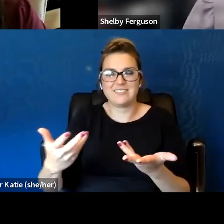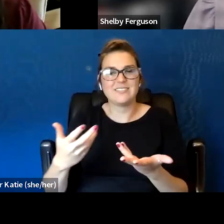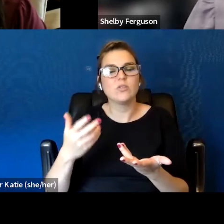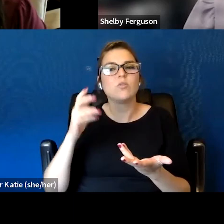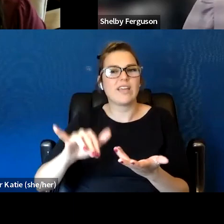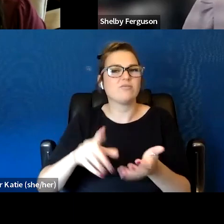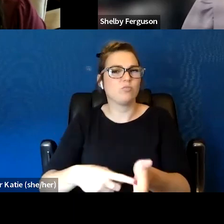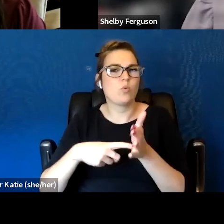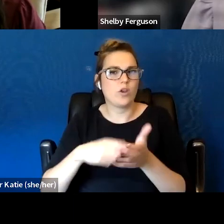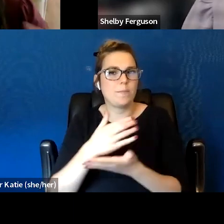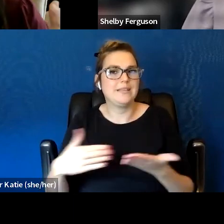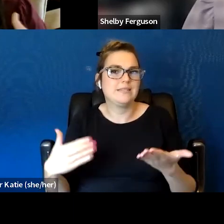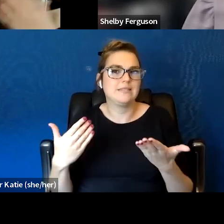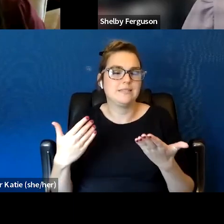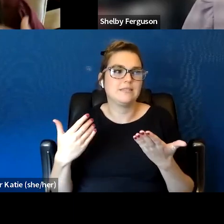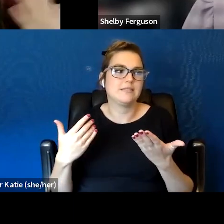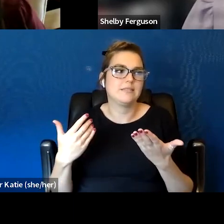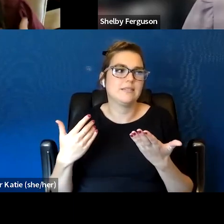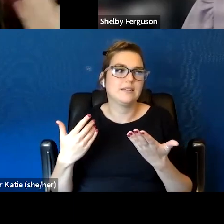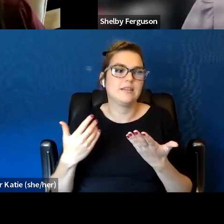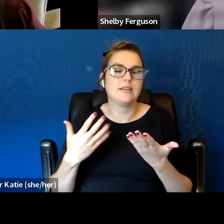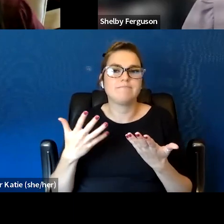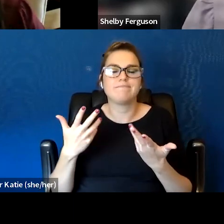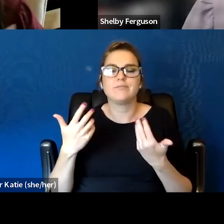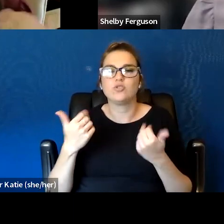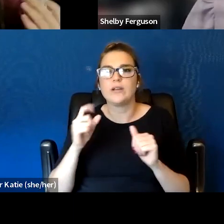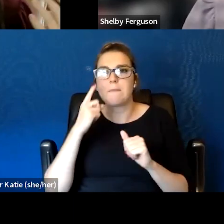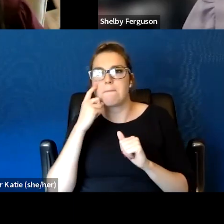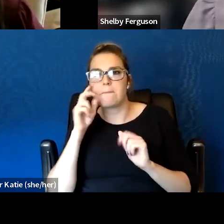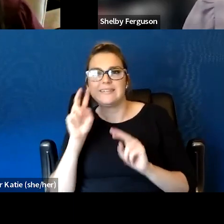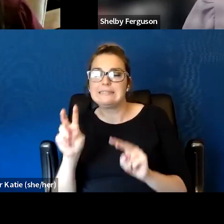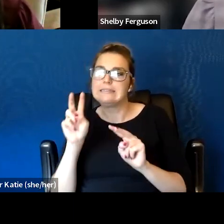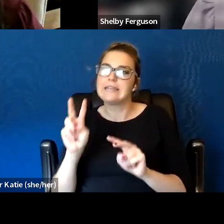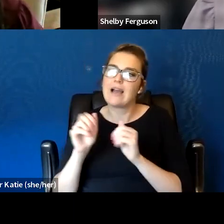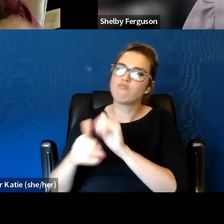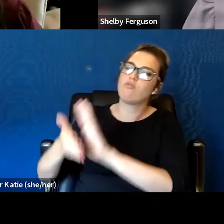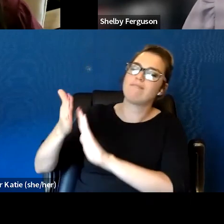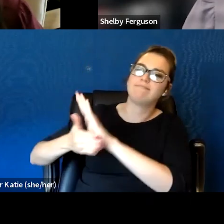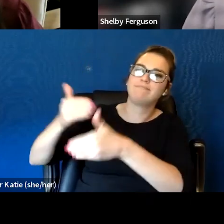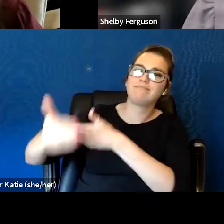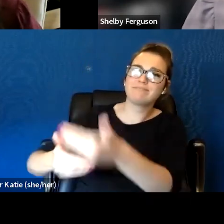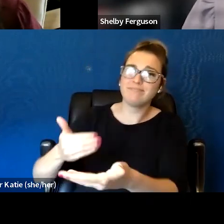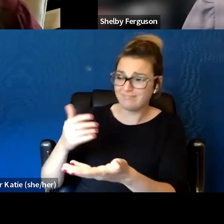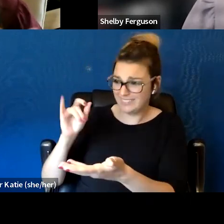of keeping an eye on how things are going and which pieces are, you know, where there are opportunities to improve